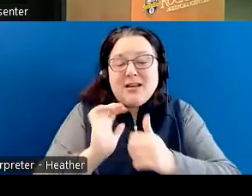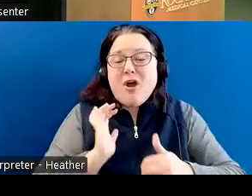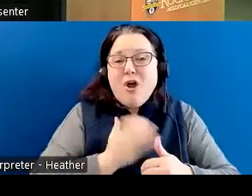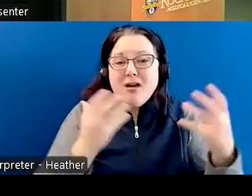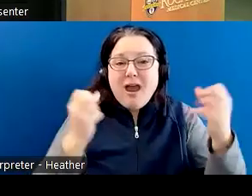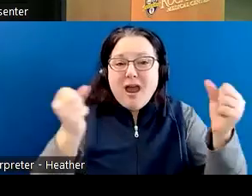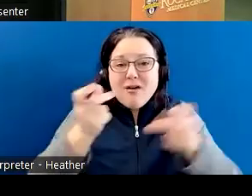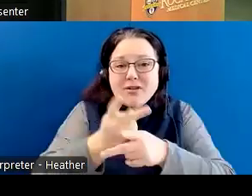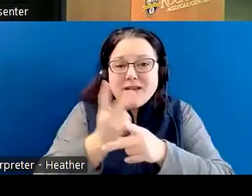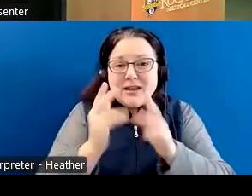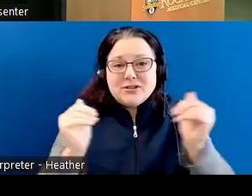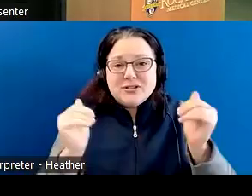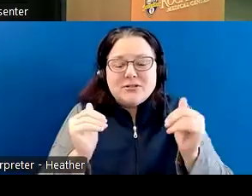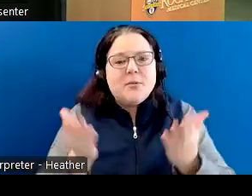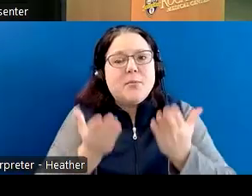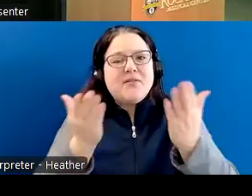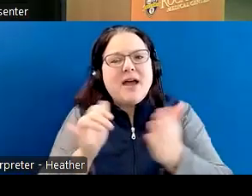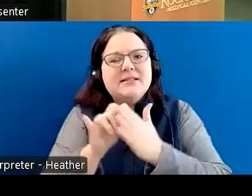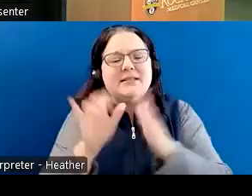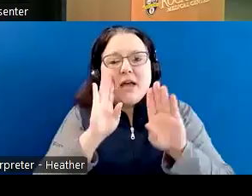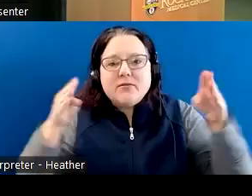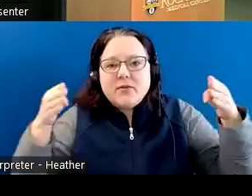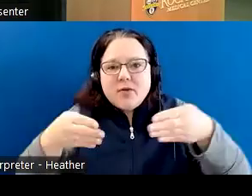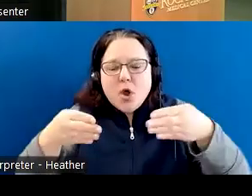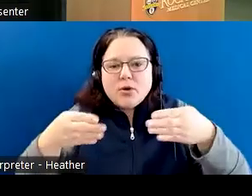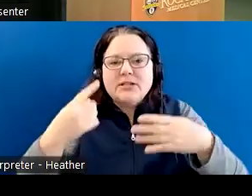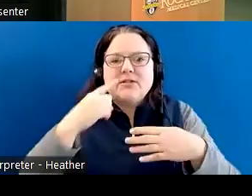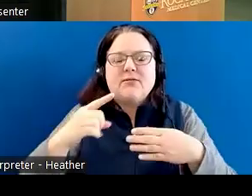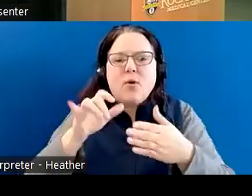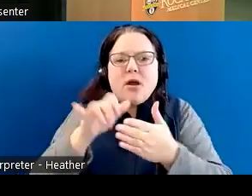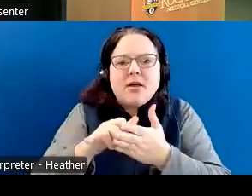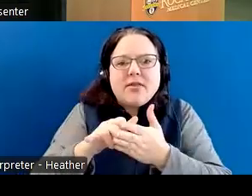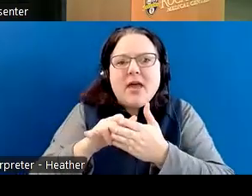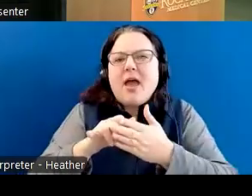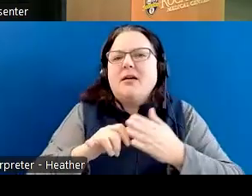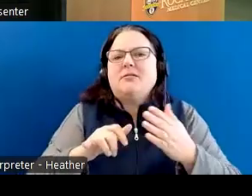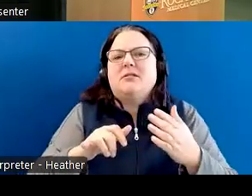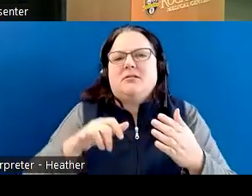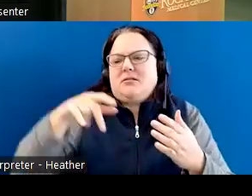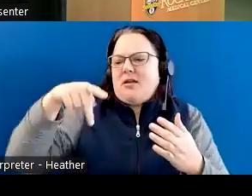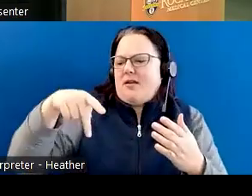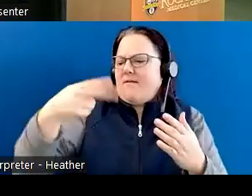this focus on the phenomenological experience. So that's a big word. What do we mean by that?